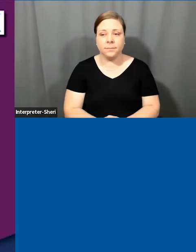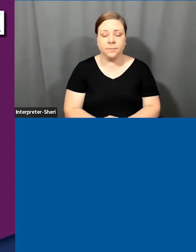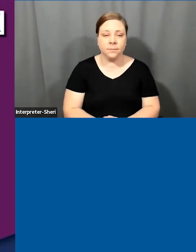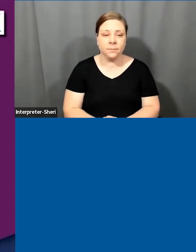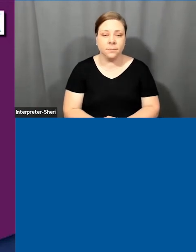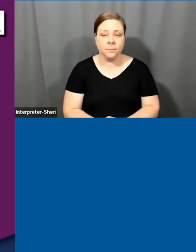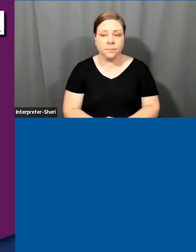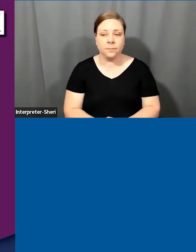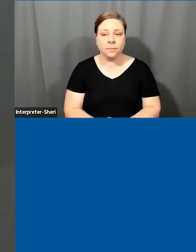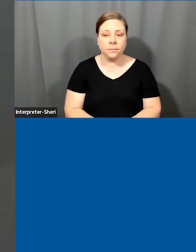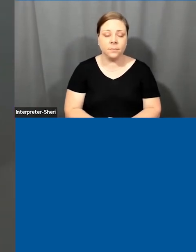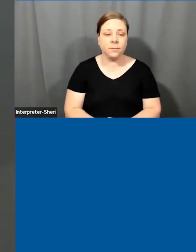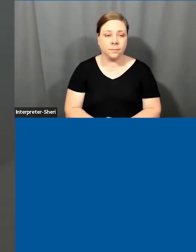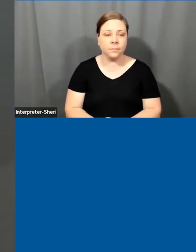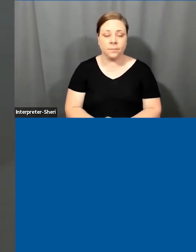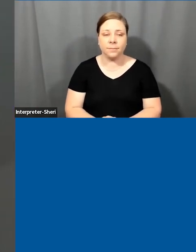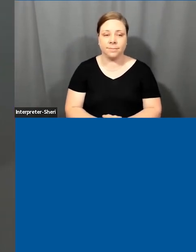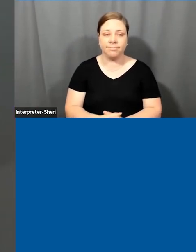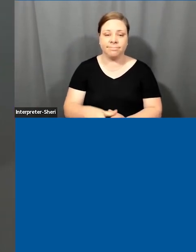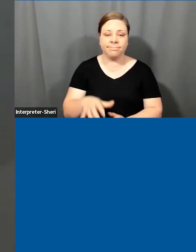And here we go, this is the link right here